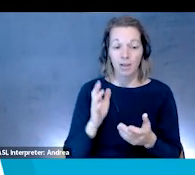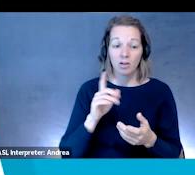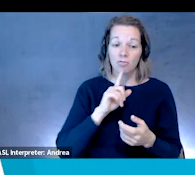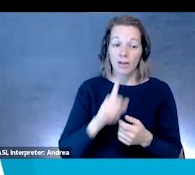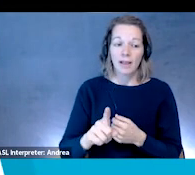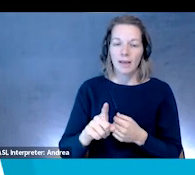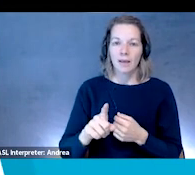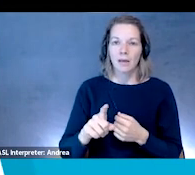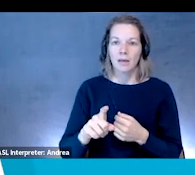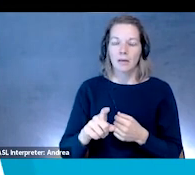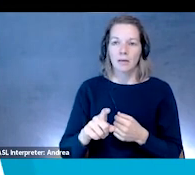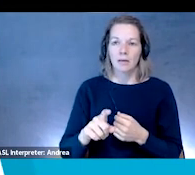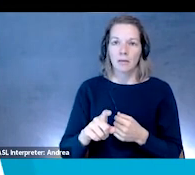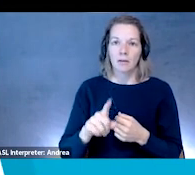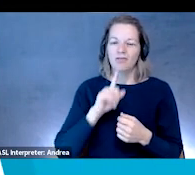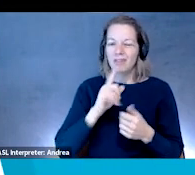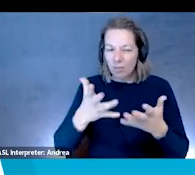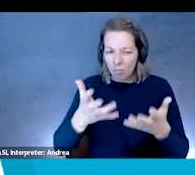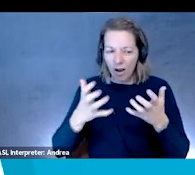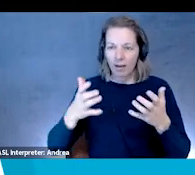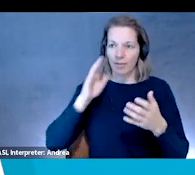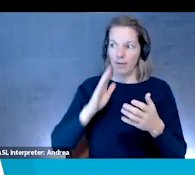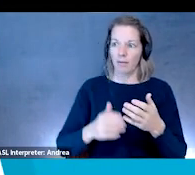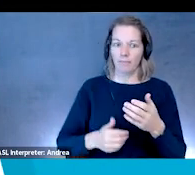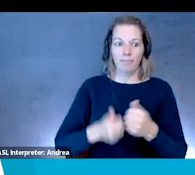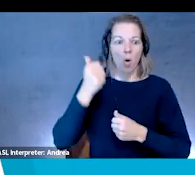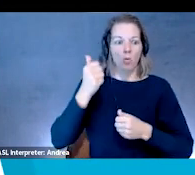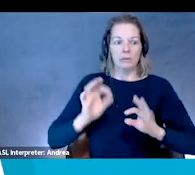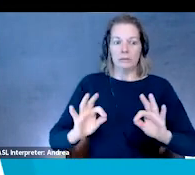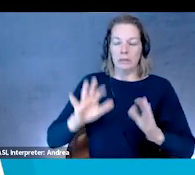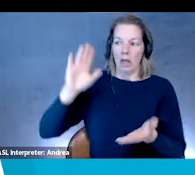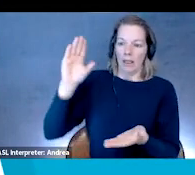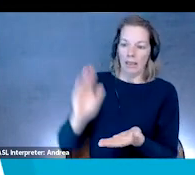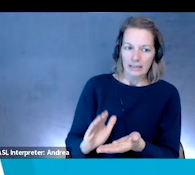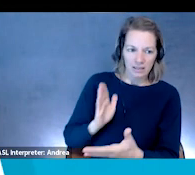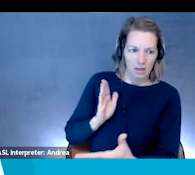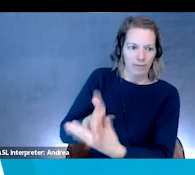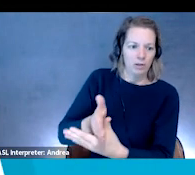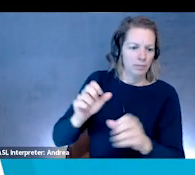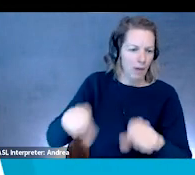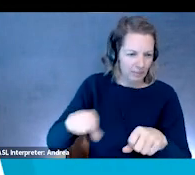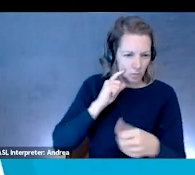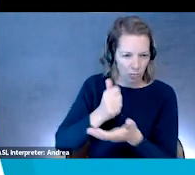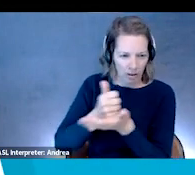HOW THE INTAKE WORKS. ONE THING TO NOTE, WHEN WE ARE MOVING THROUGH THE CASES, OTHER DIRECTIVE